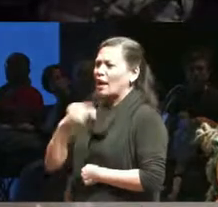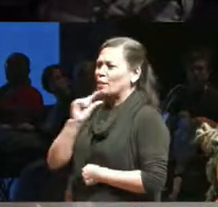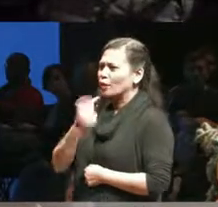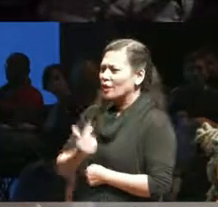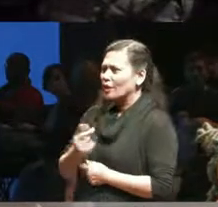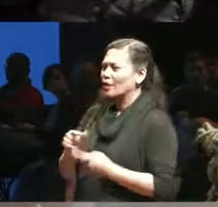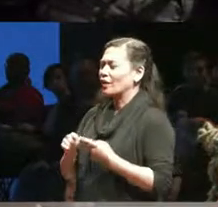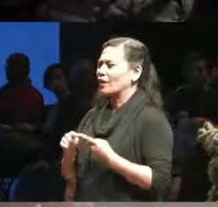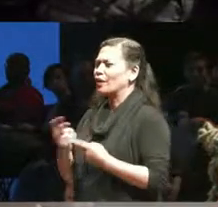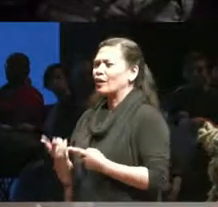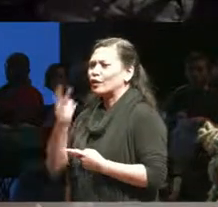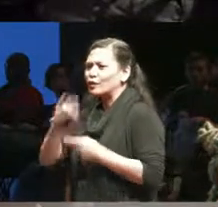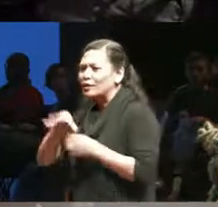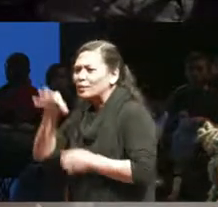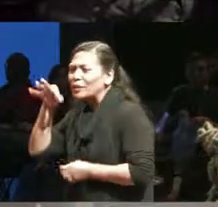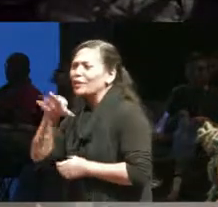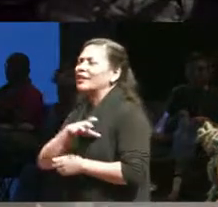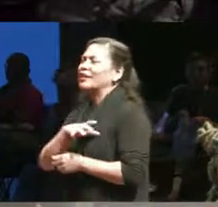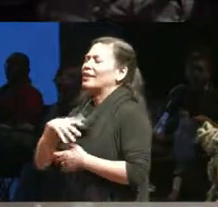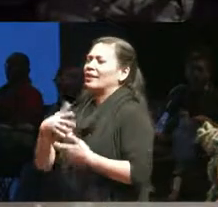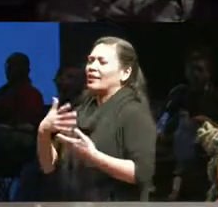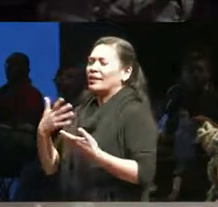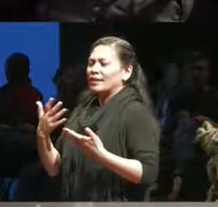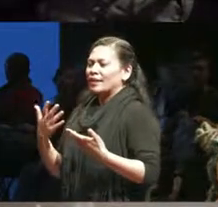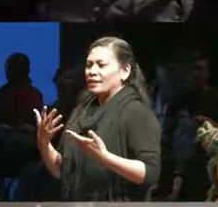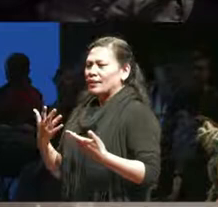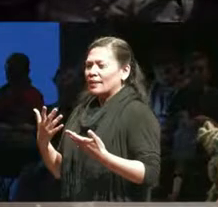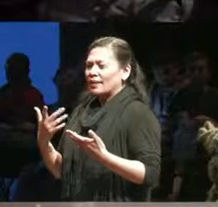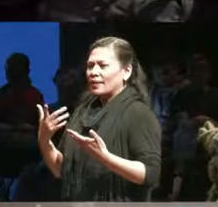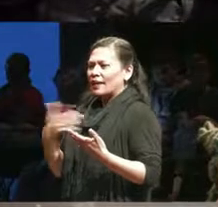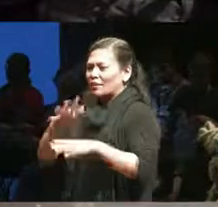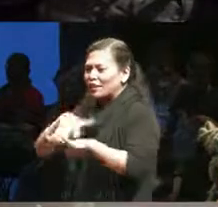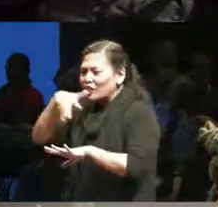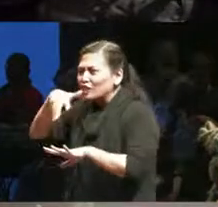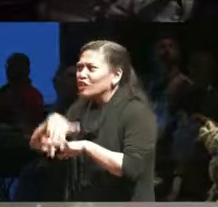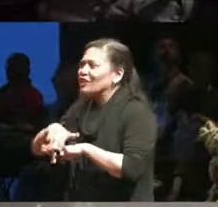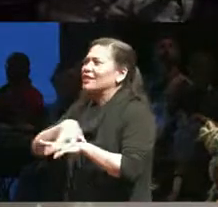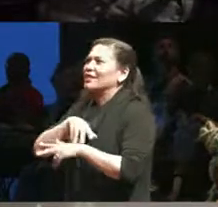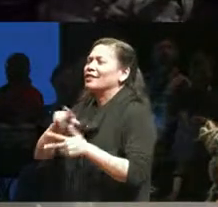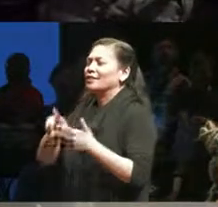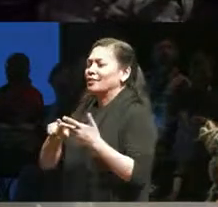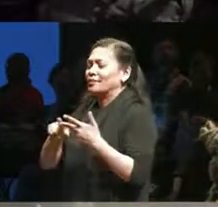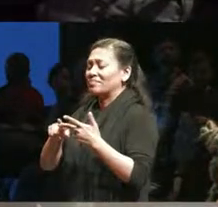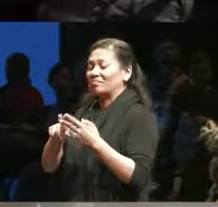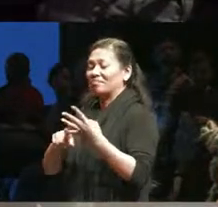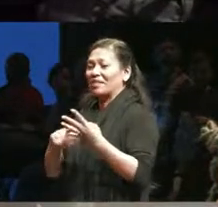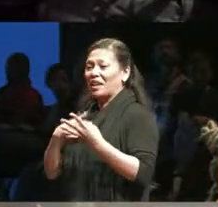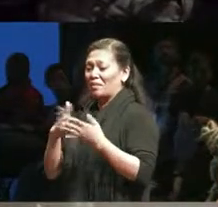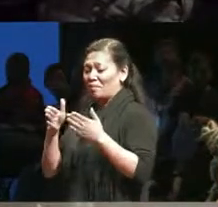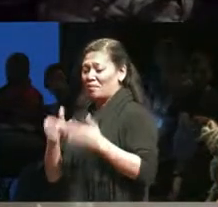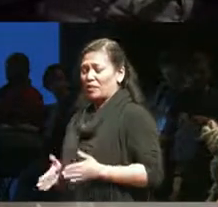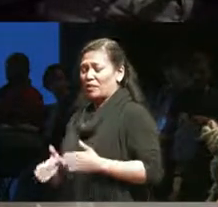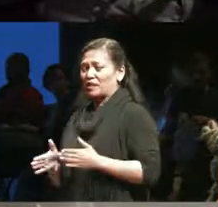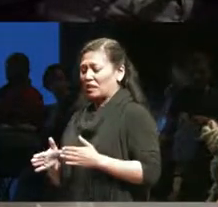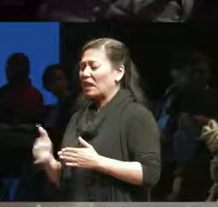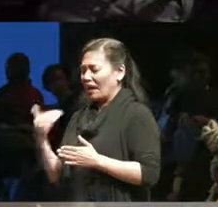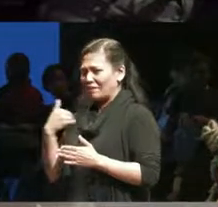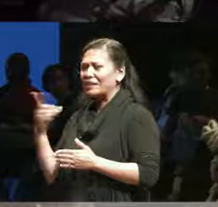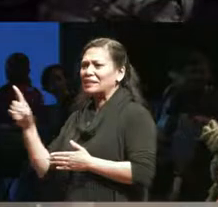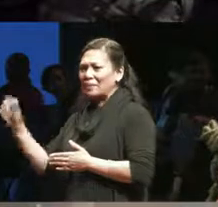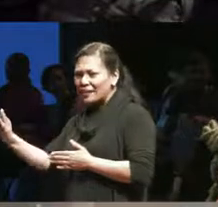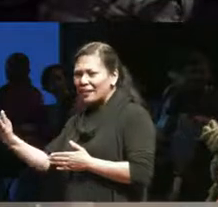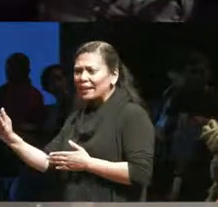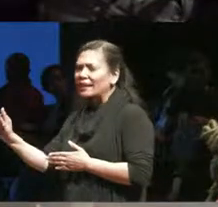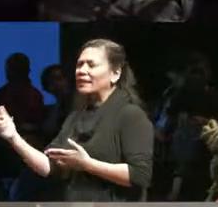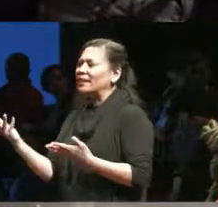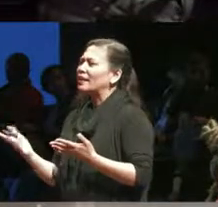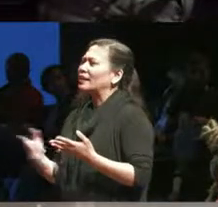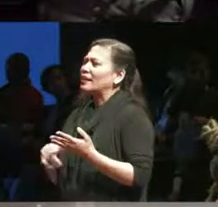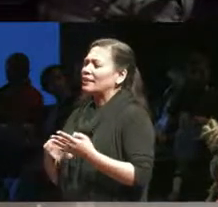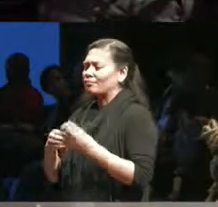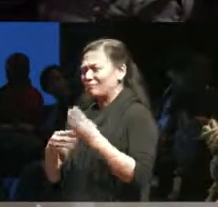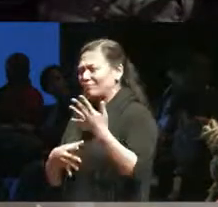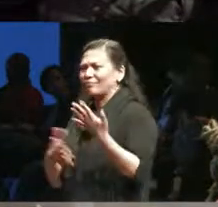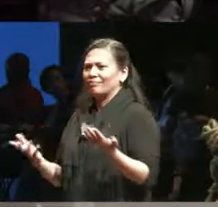I am indigenous, I am a person sought out as with a disability, so in that,